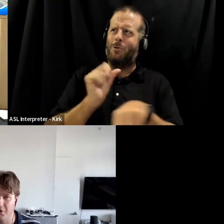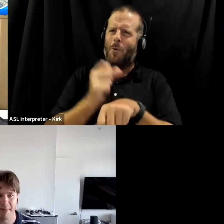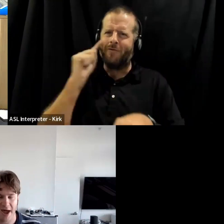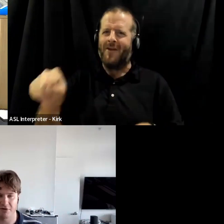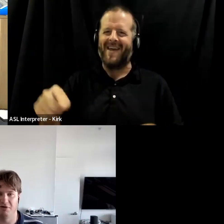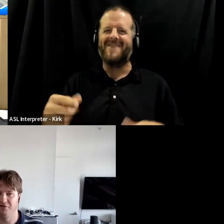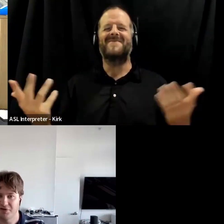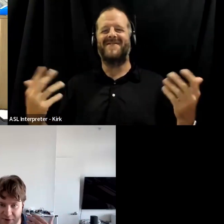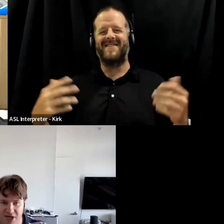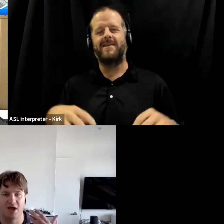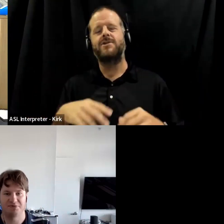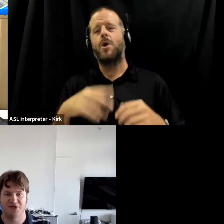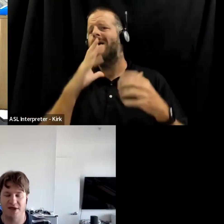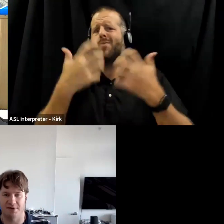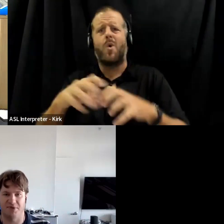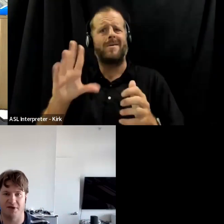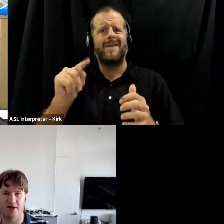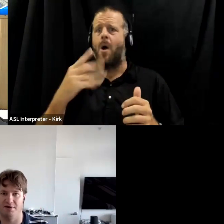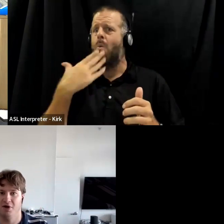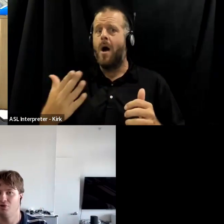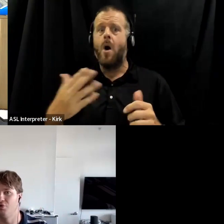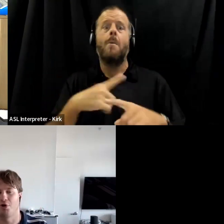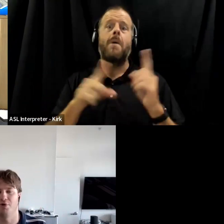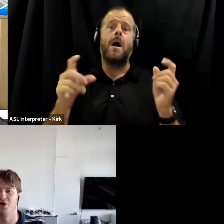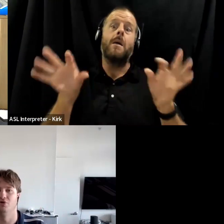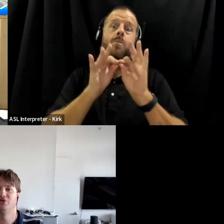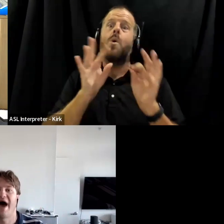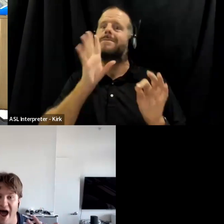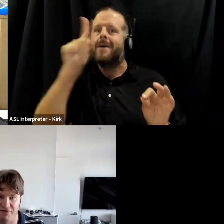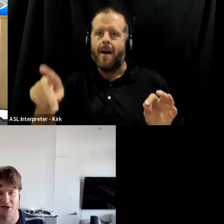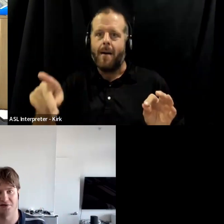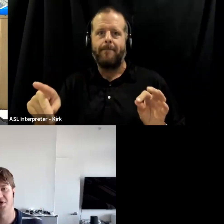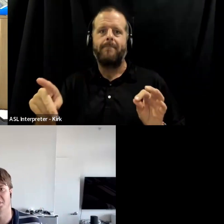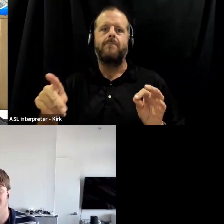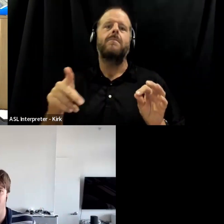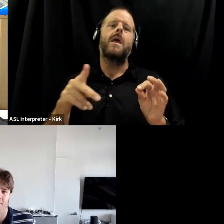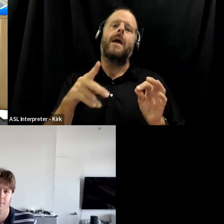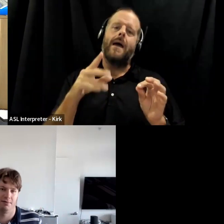It's just a real matter of speaking up, saying something and the word we use advocacy.